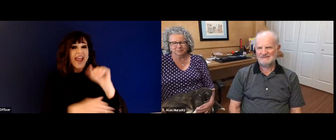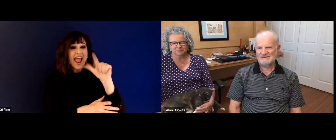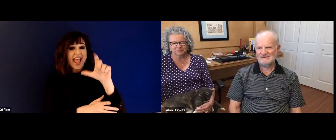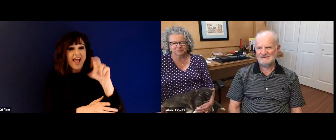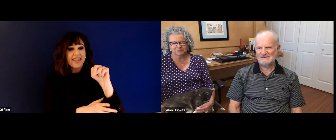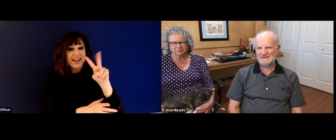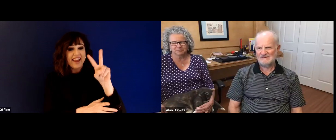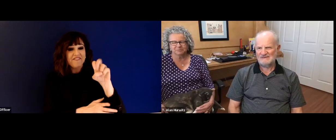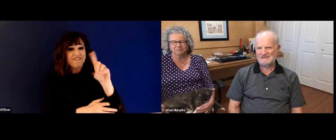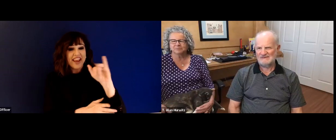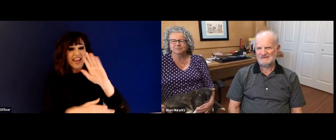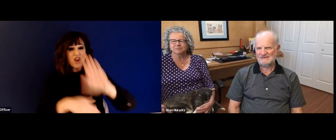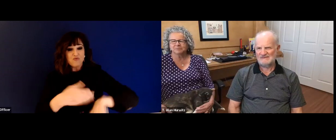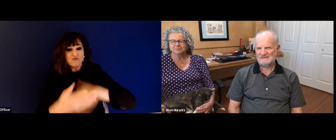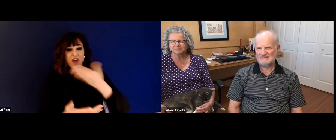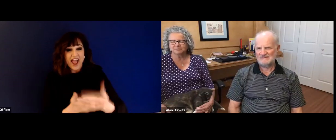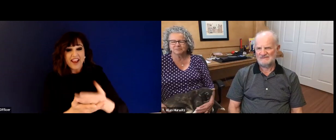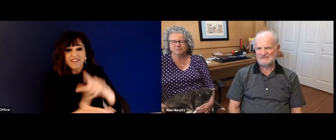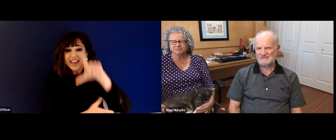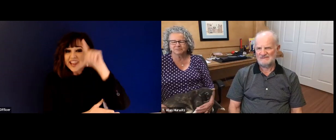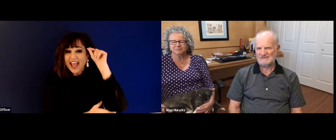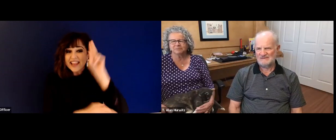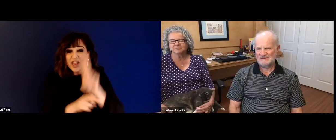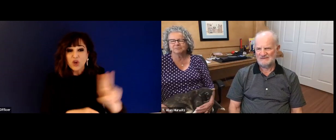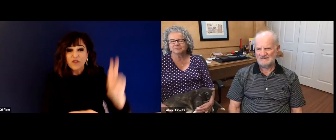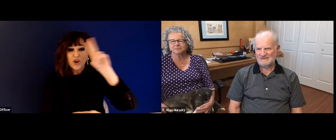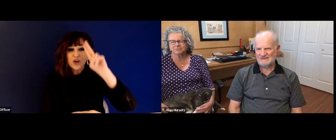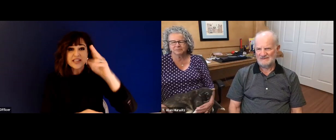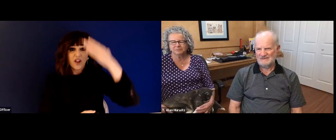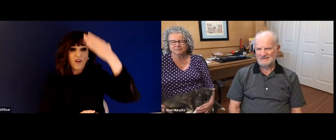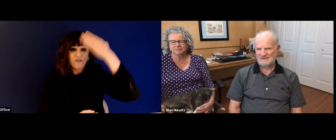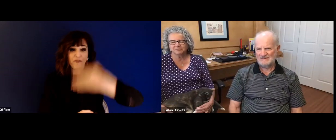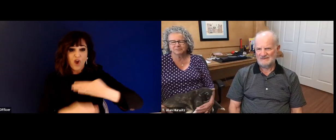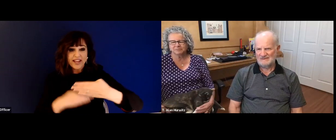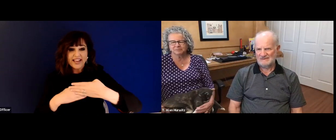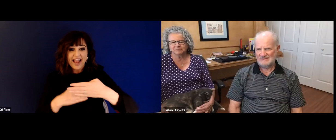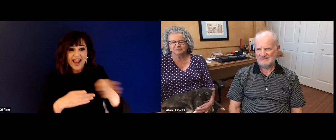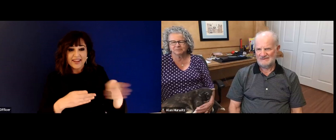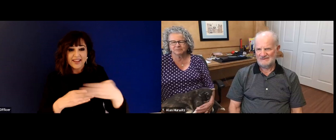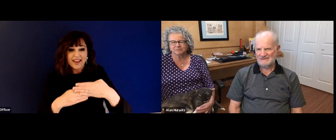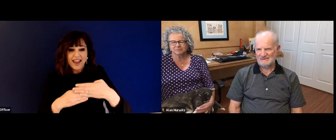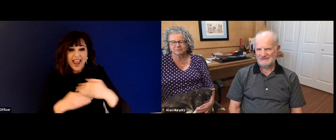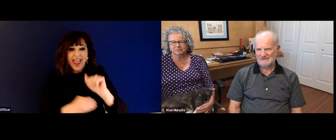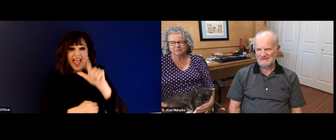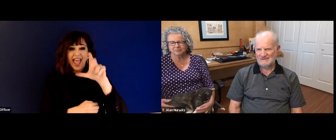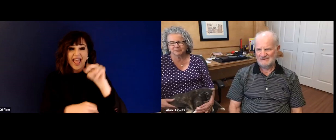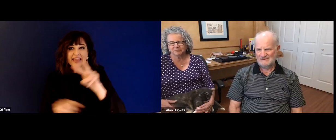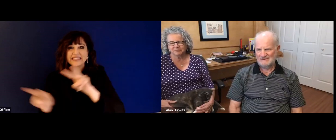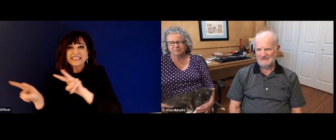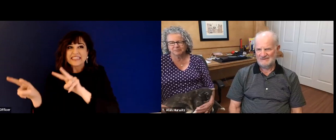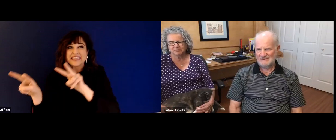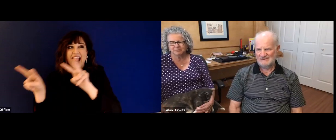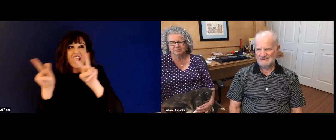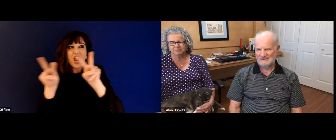amazing. And I really just love this story. So when Alan and